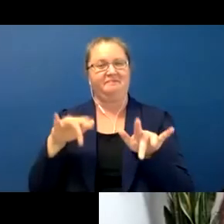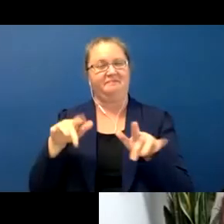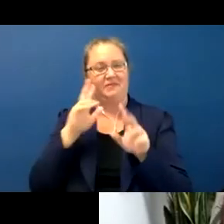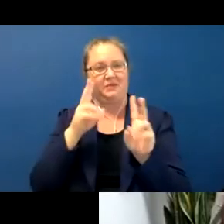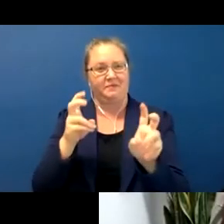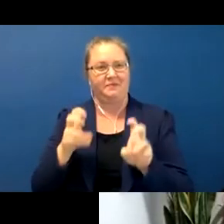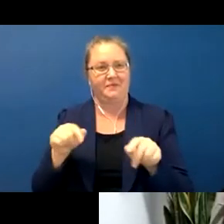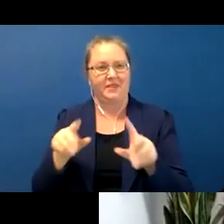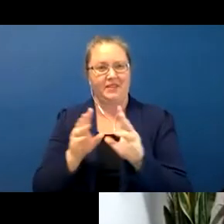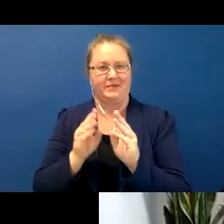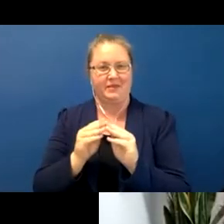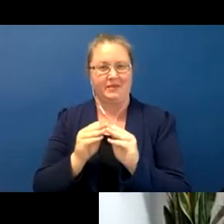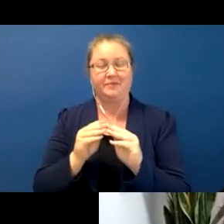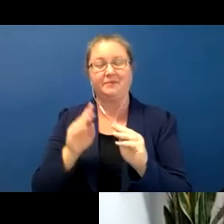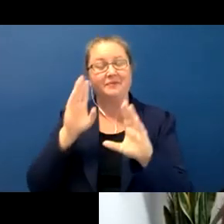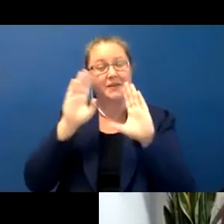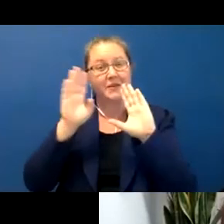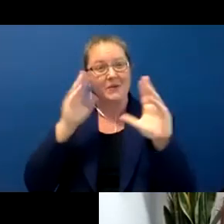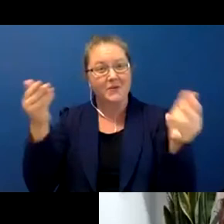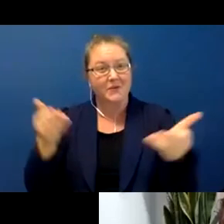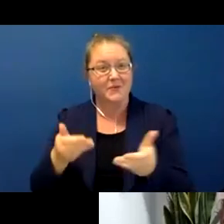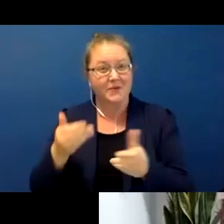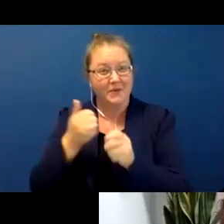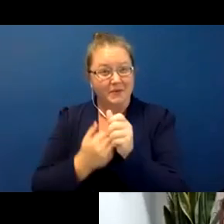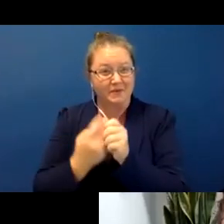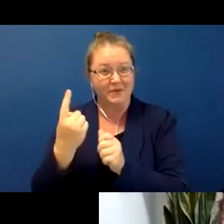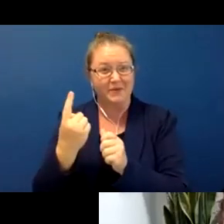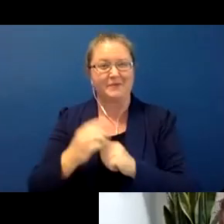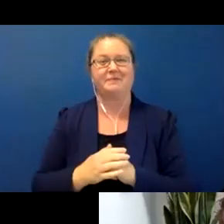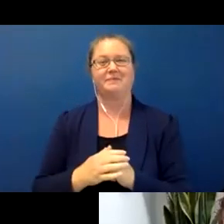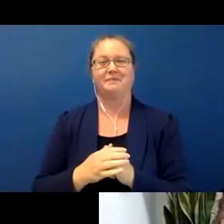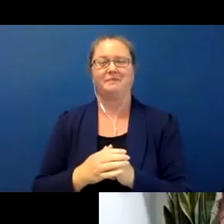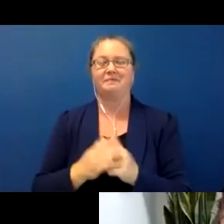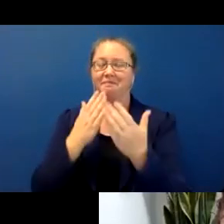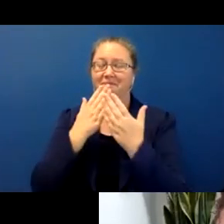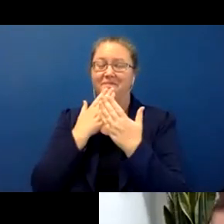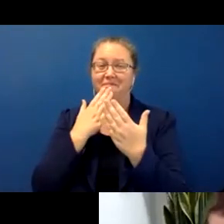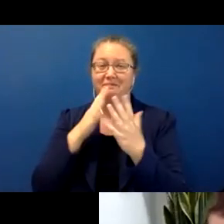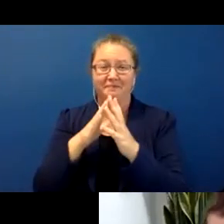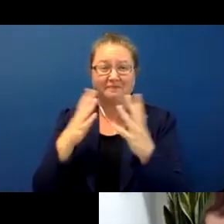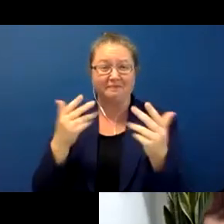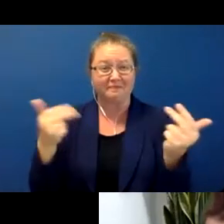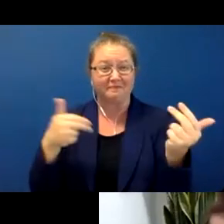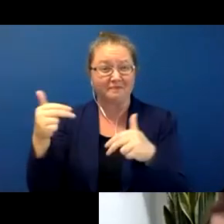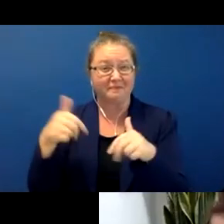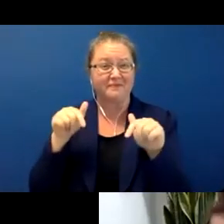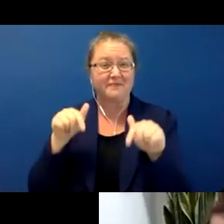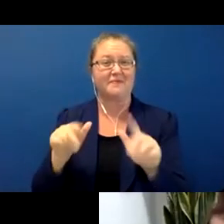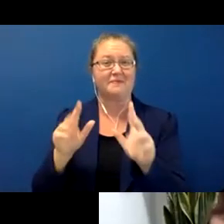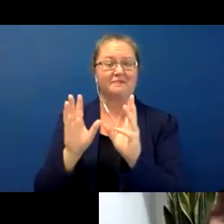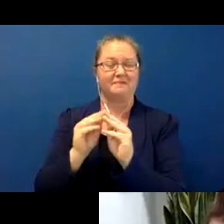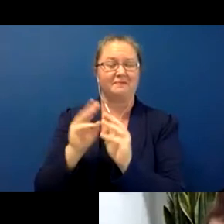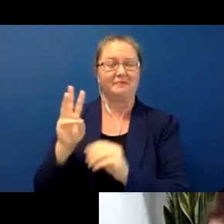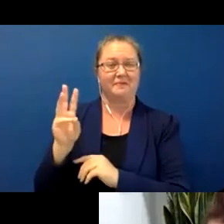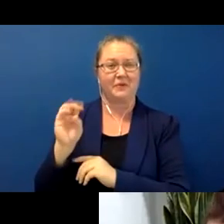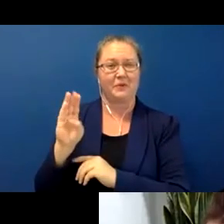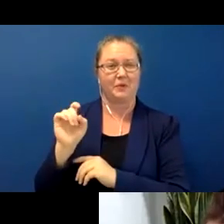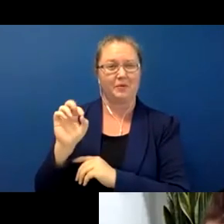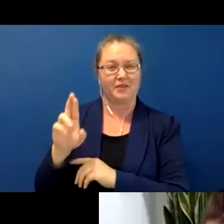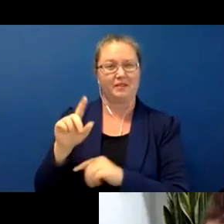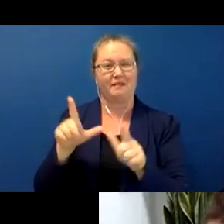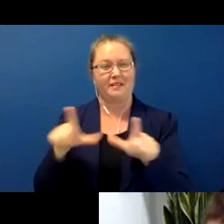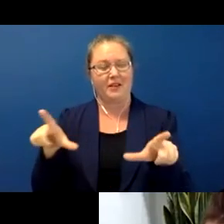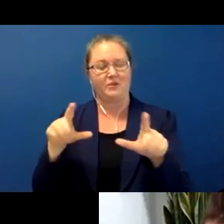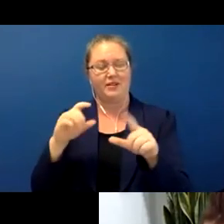Welcome everyone. Thank you for attending this Language Sciences talk